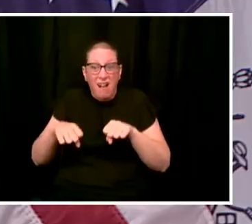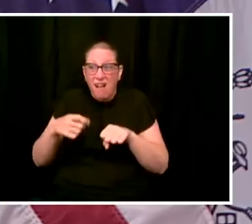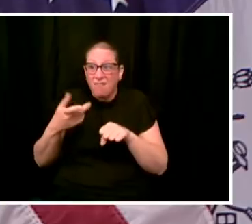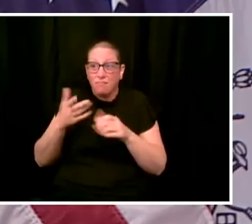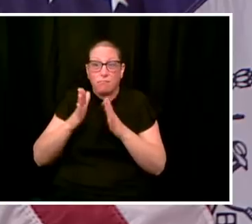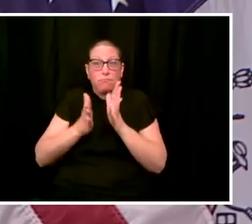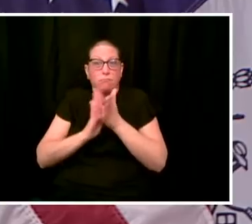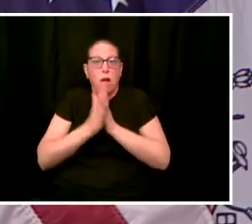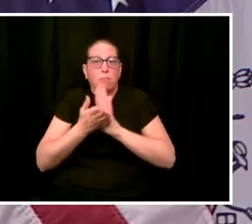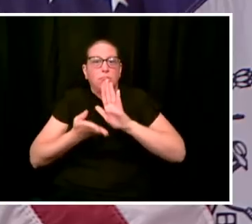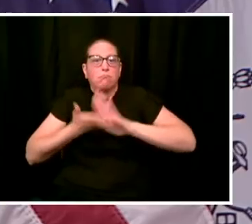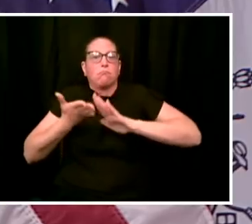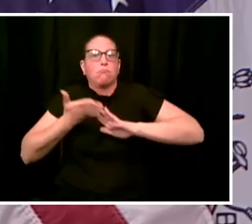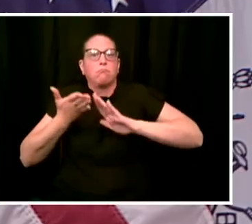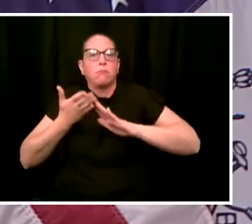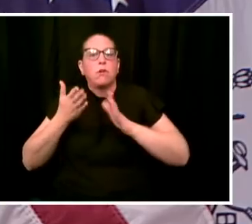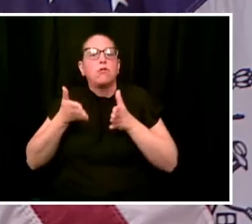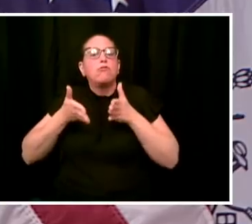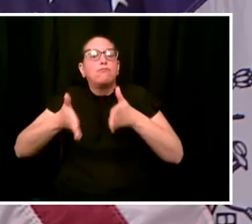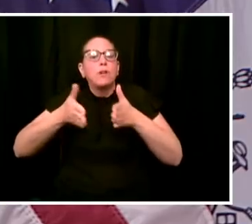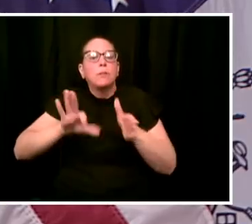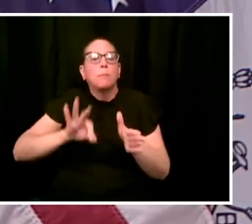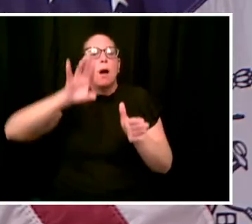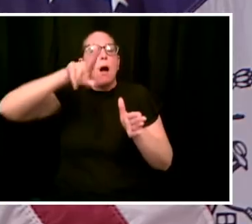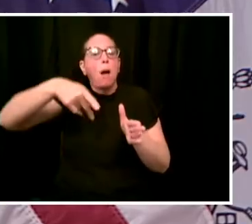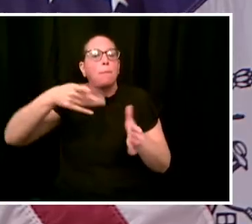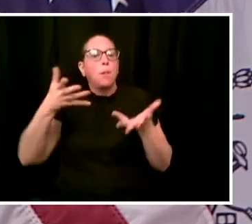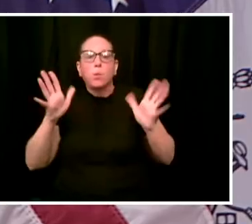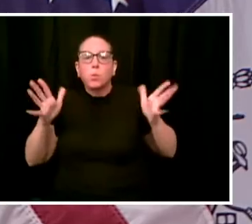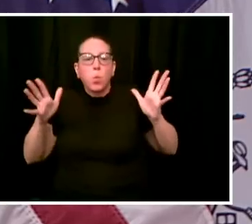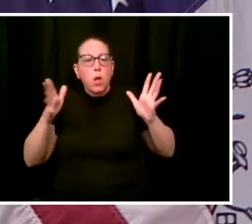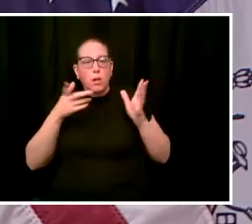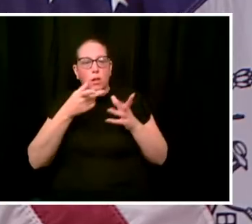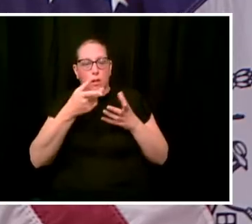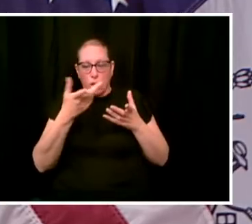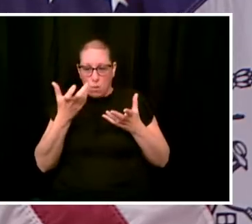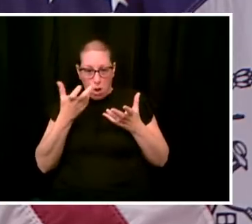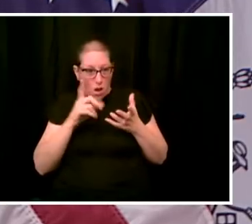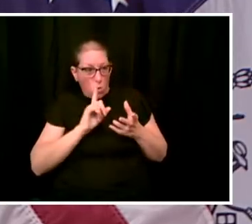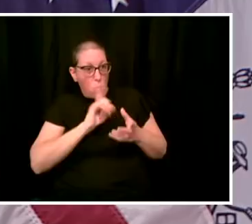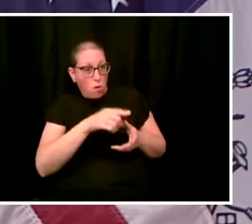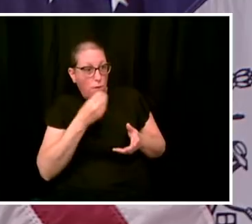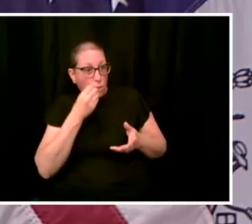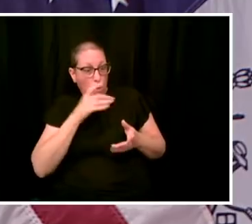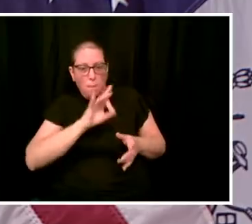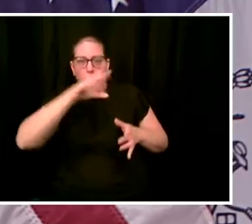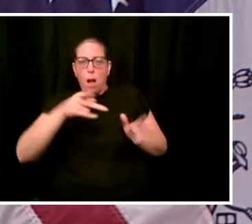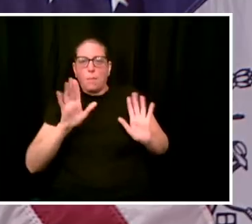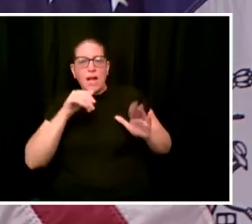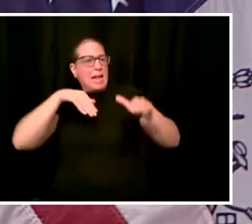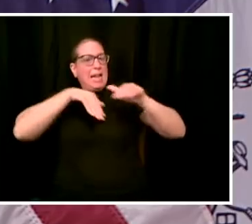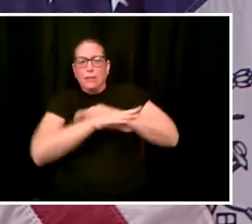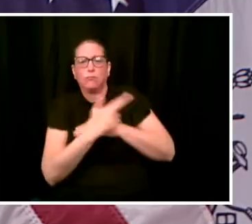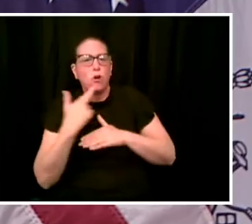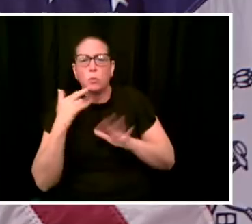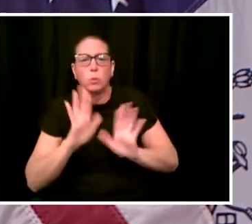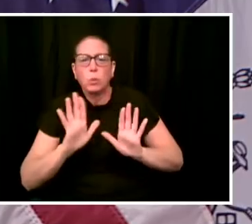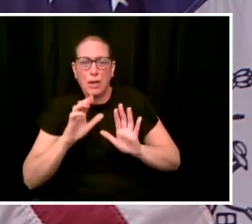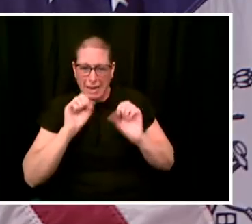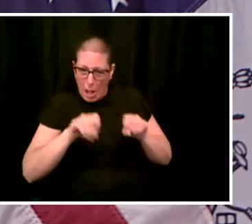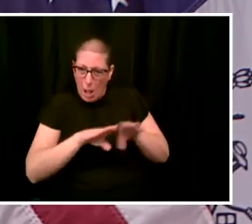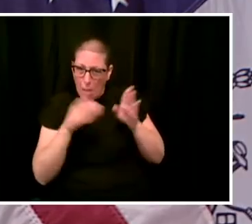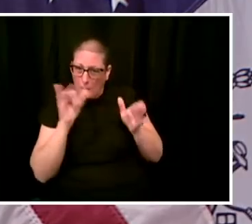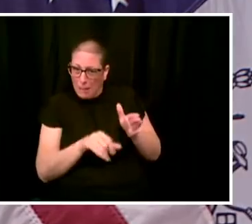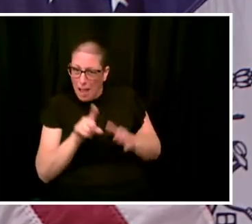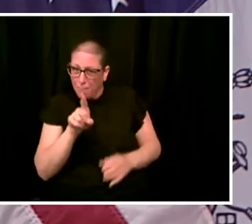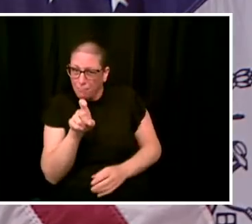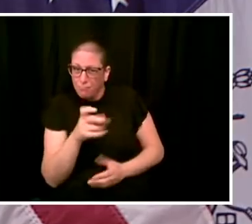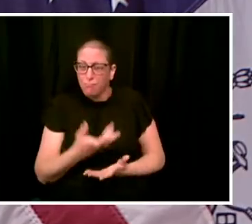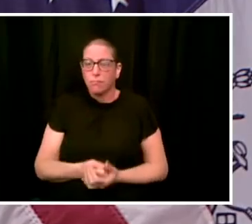THAT CAN BE MADE